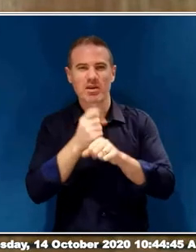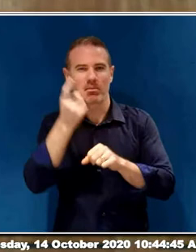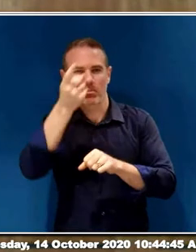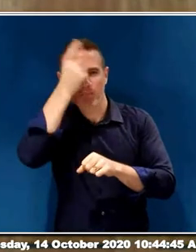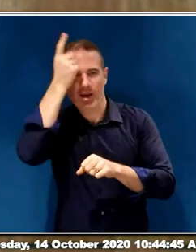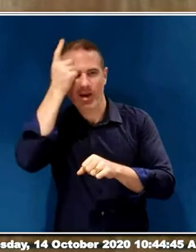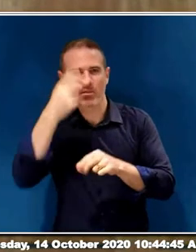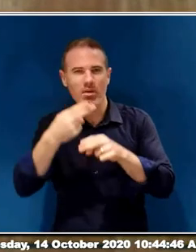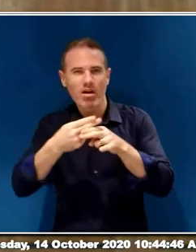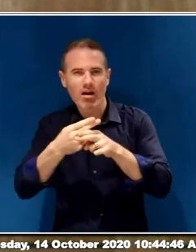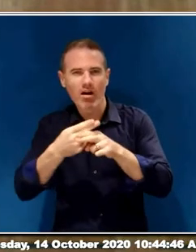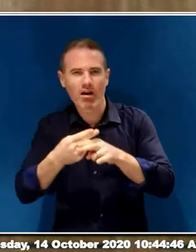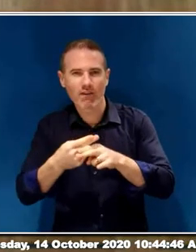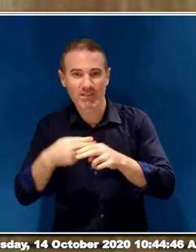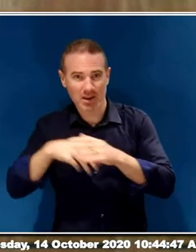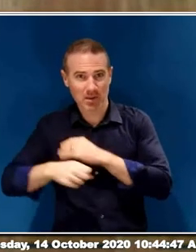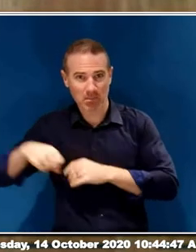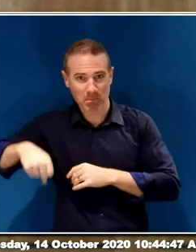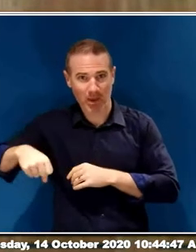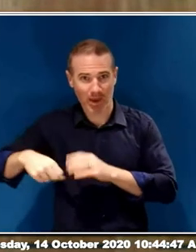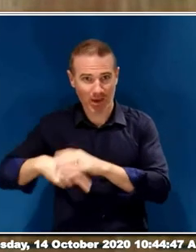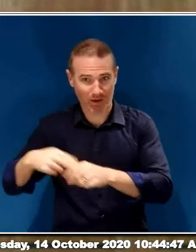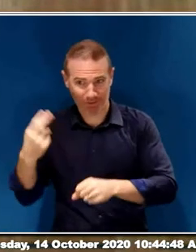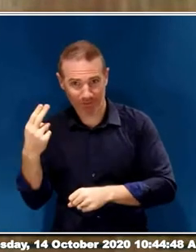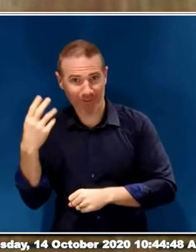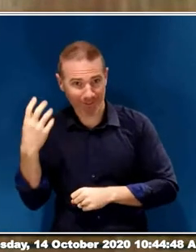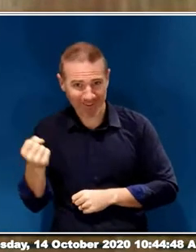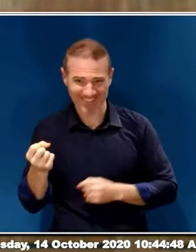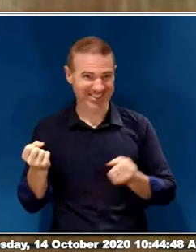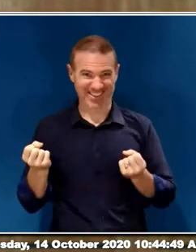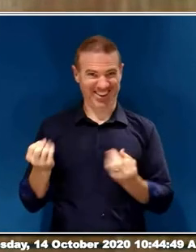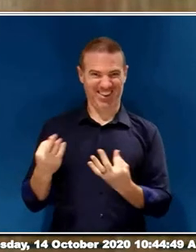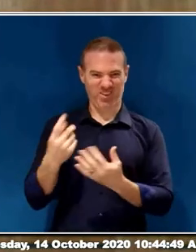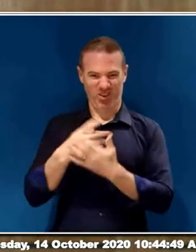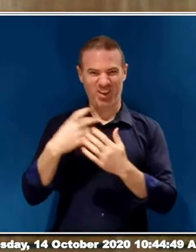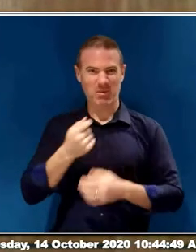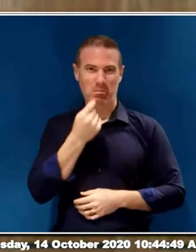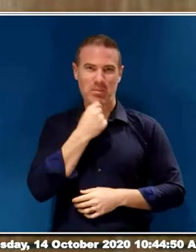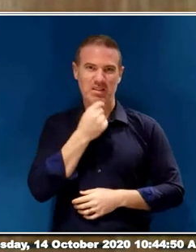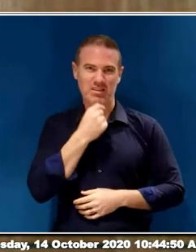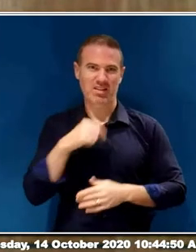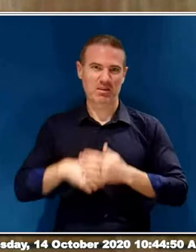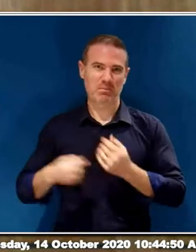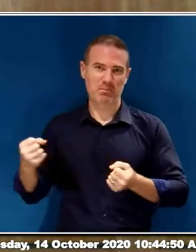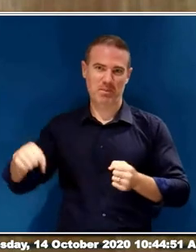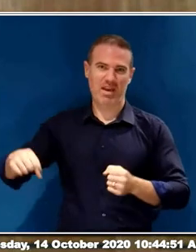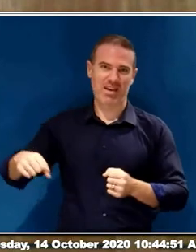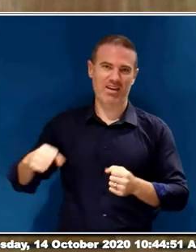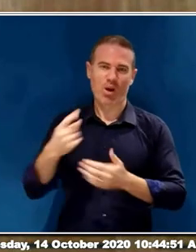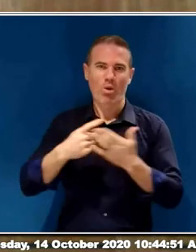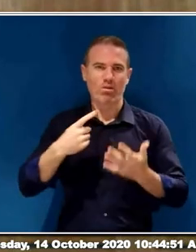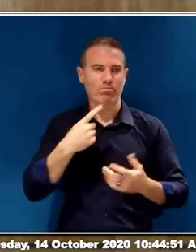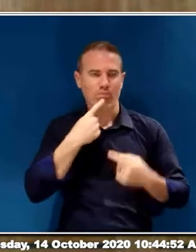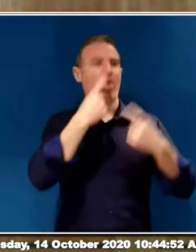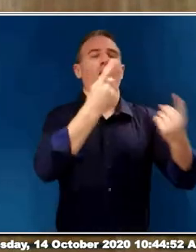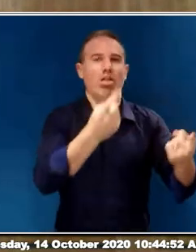I understand that. What happened after that remark was made? He was then suspended, I take it? That's correct.